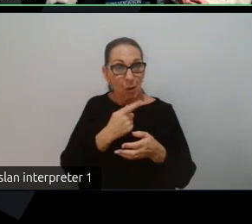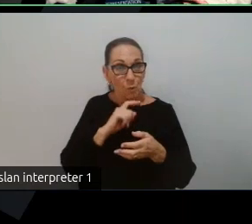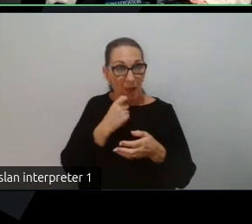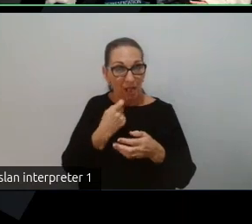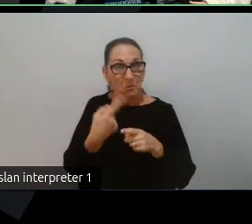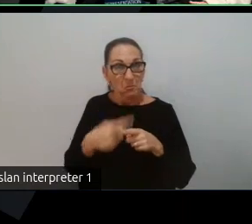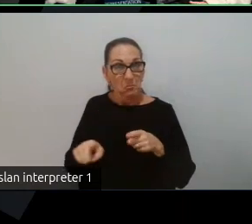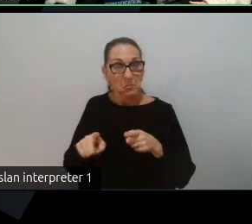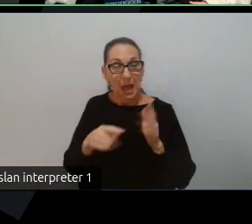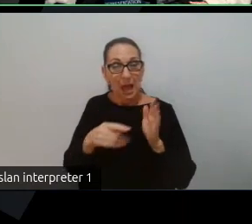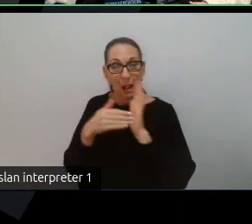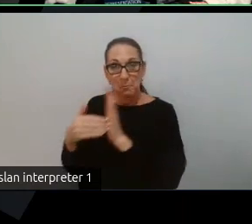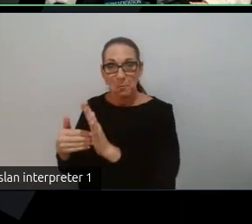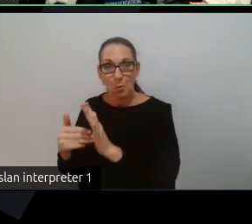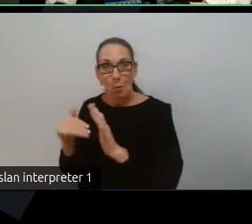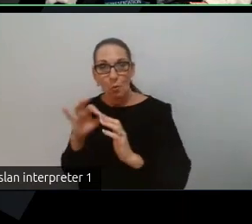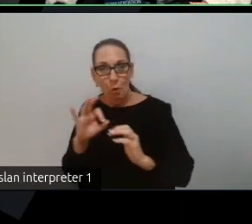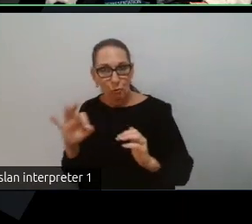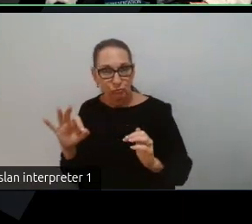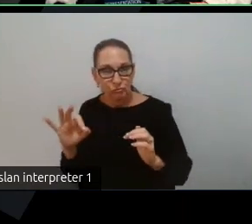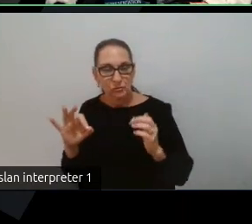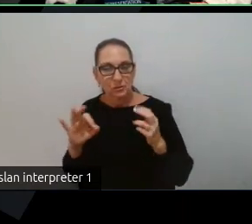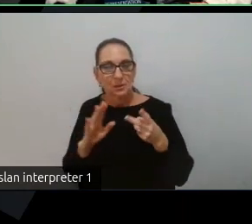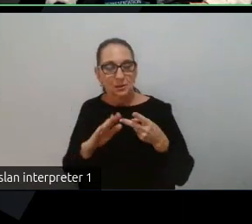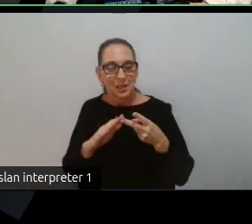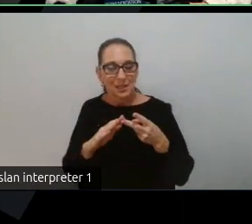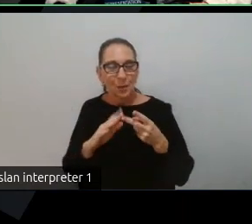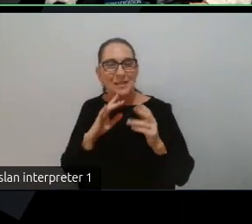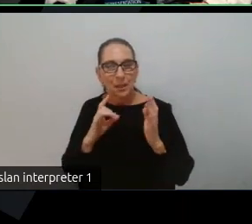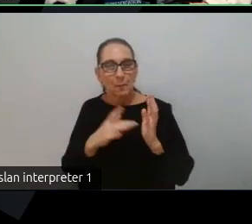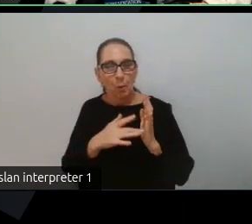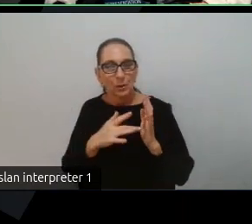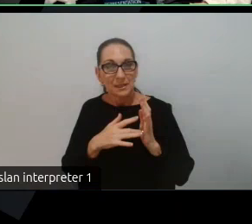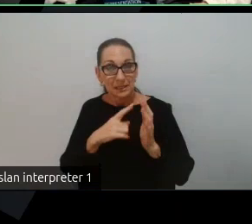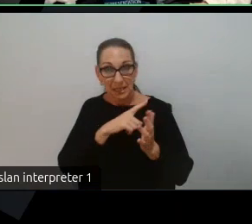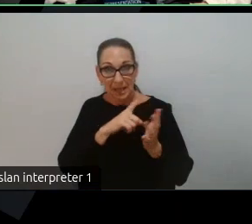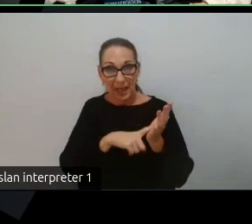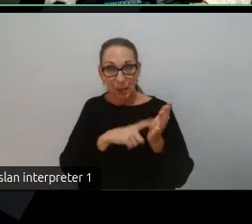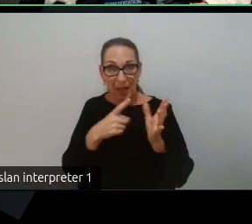So it's important that um you know if legal aid is providing funding that it